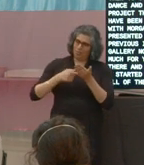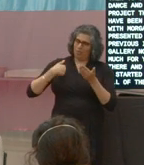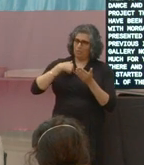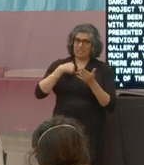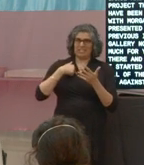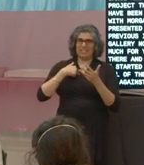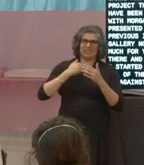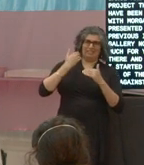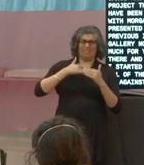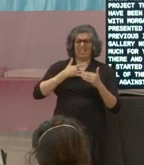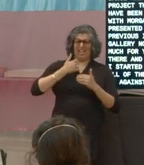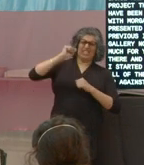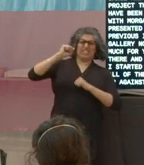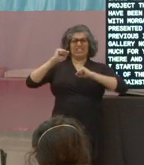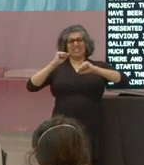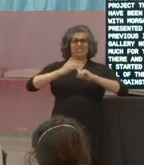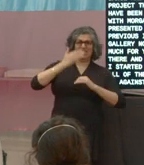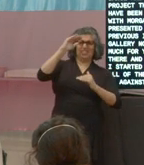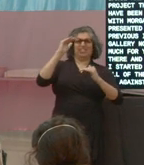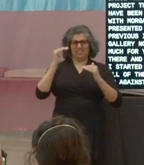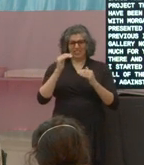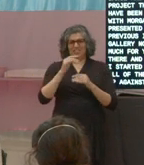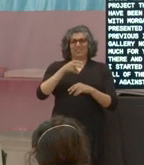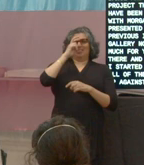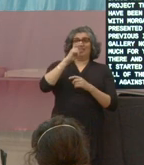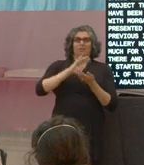against inside this kind of institution became present to me